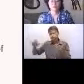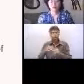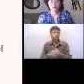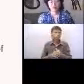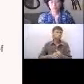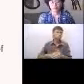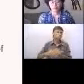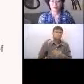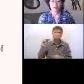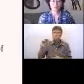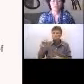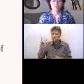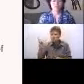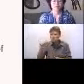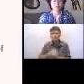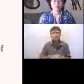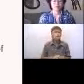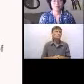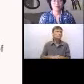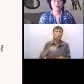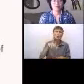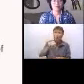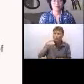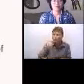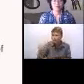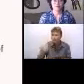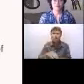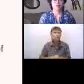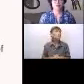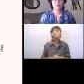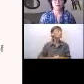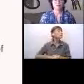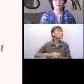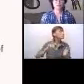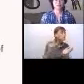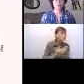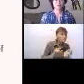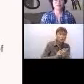even nuanced in the definitions of how one might understand them and experience them